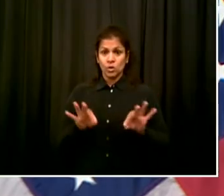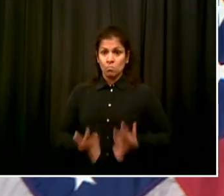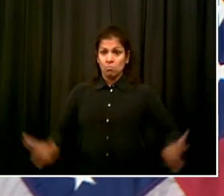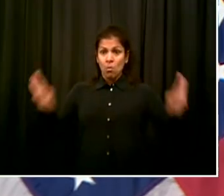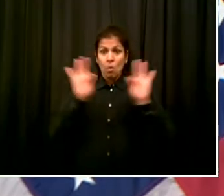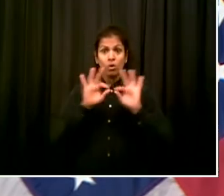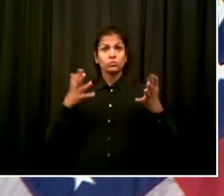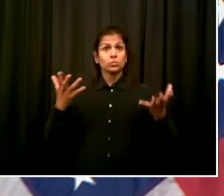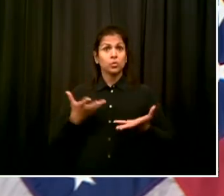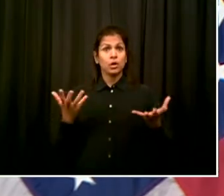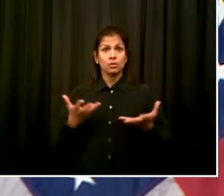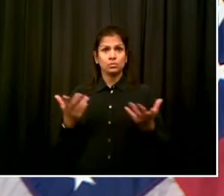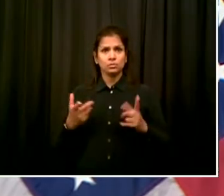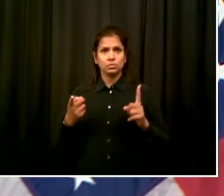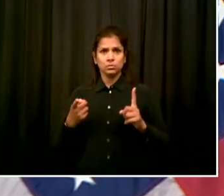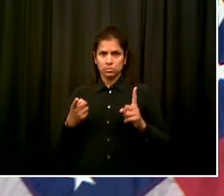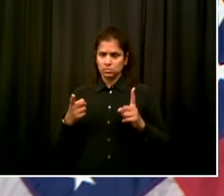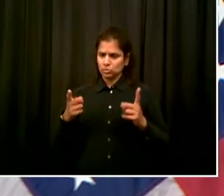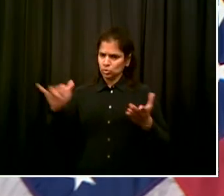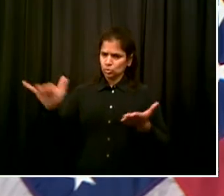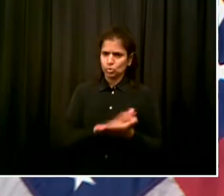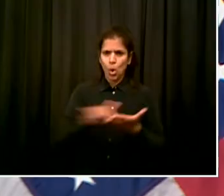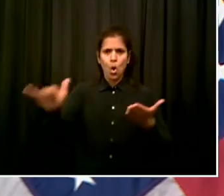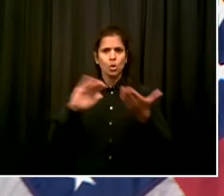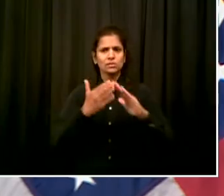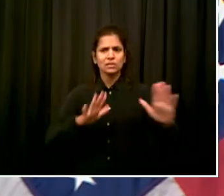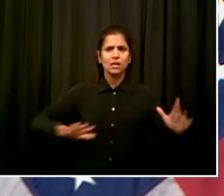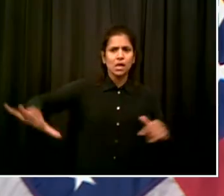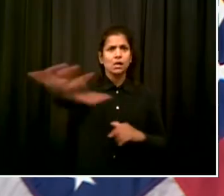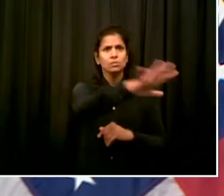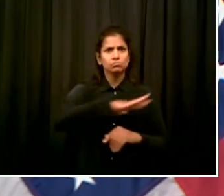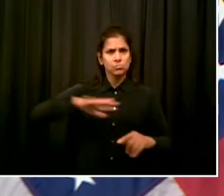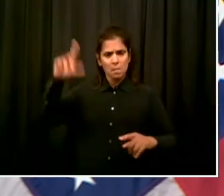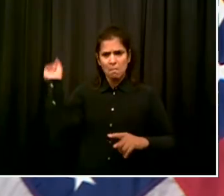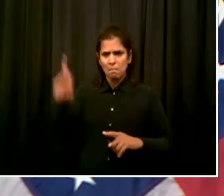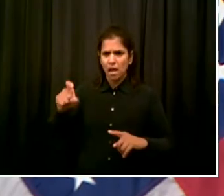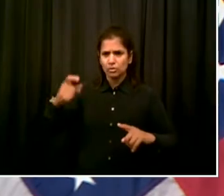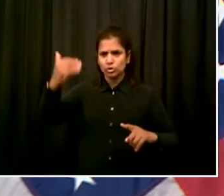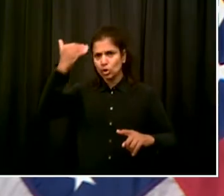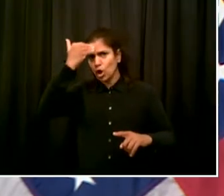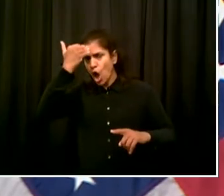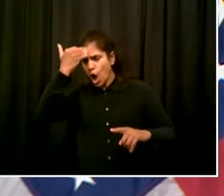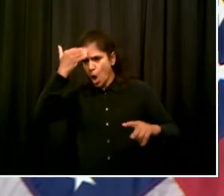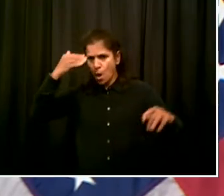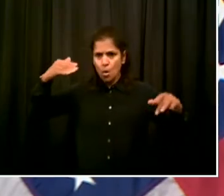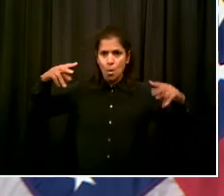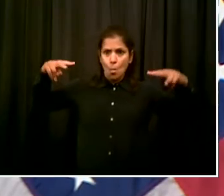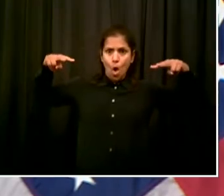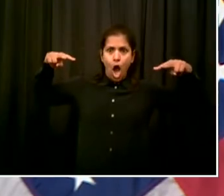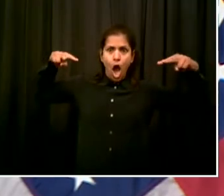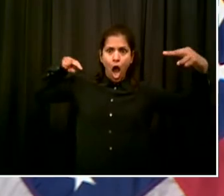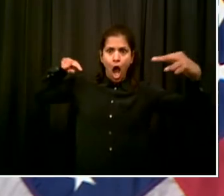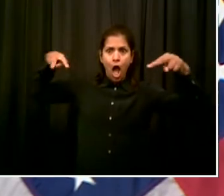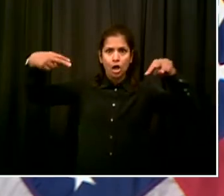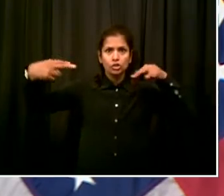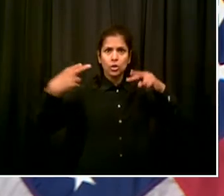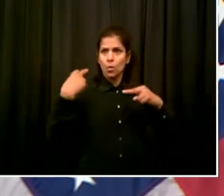WHERE WE AVHE COME FROM THE LAST FOUR NMOTHS . WHAT IS IMPORTANT FOR NEW YORK CITY RESIDENTS TO KNOW, WE ARE INCREDIBLY